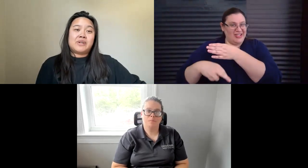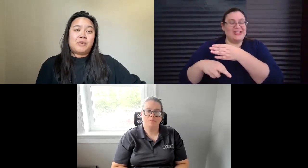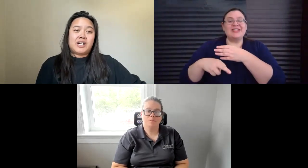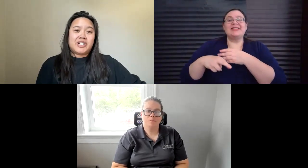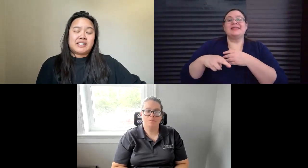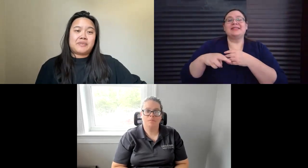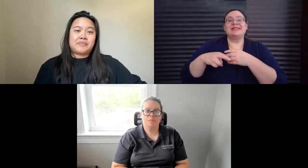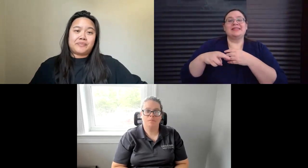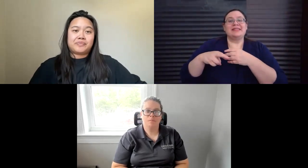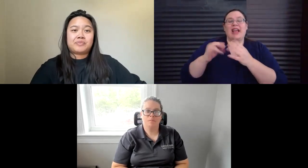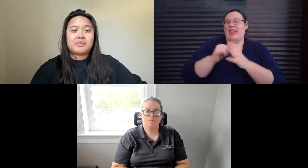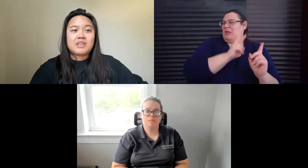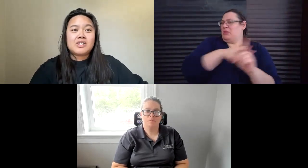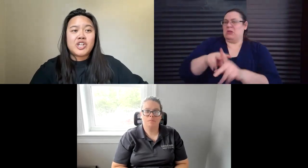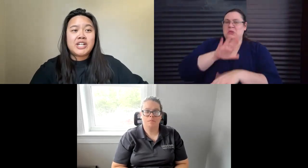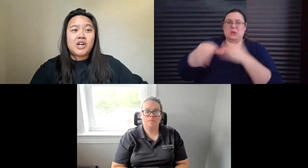every project.